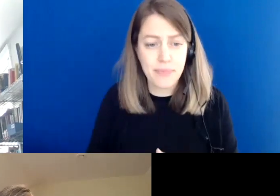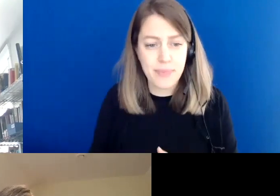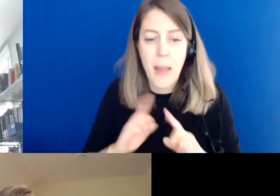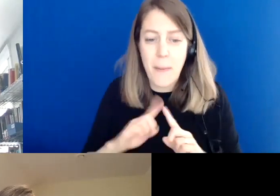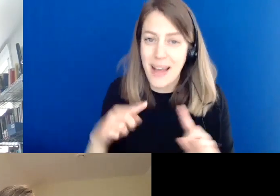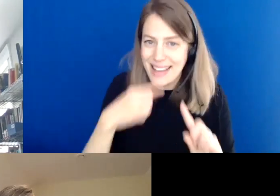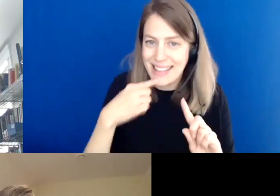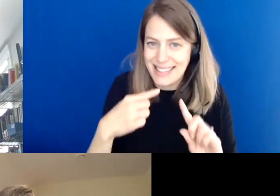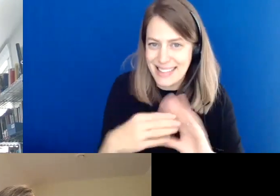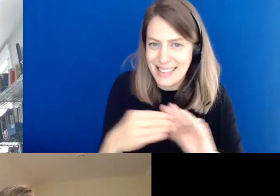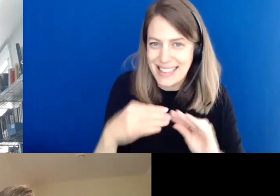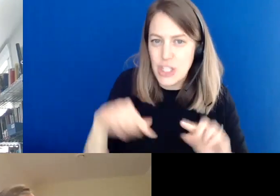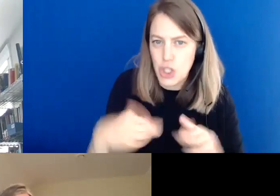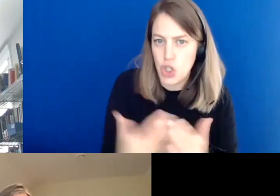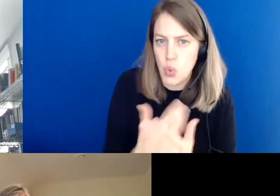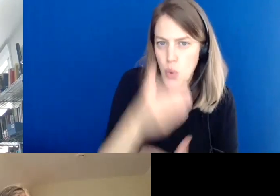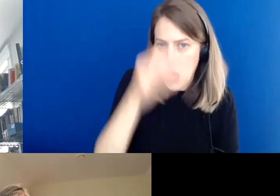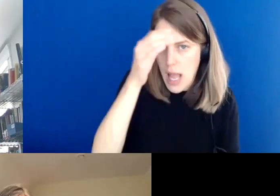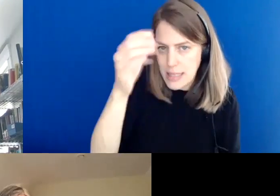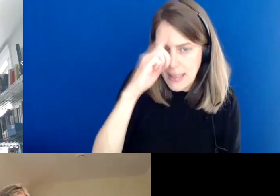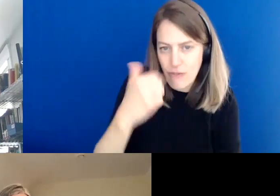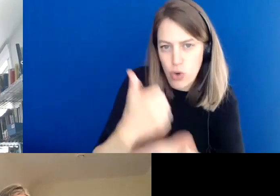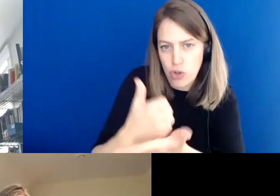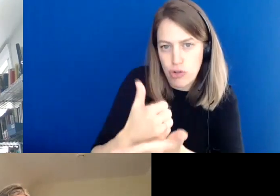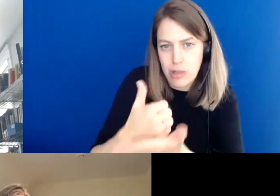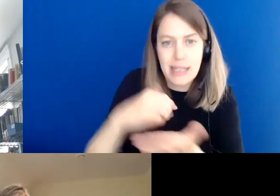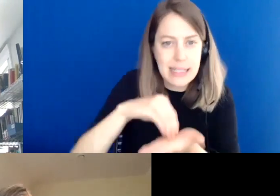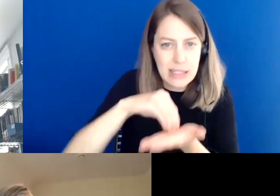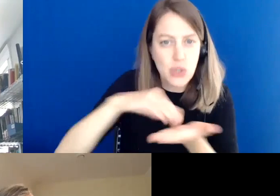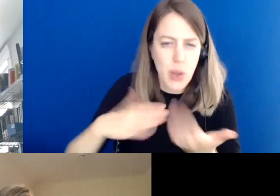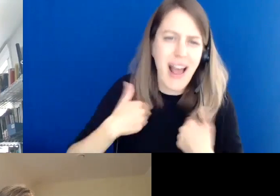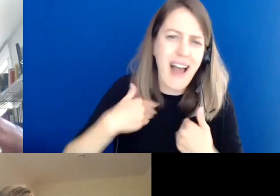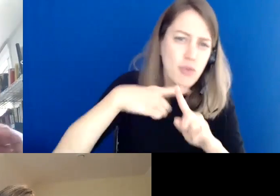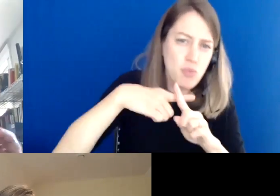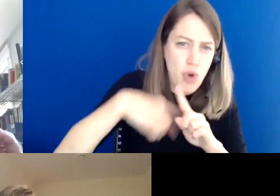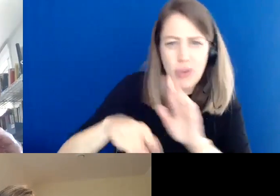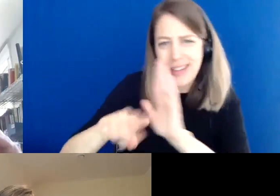treating students and there are pros and cons on the subject."